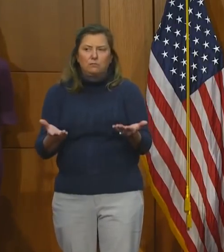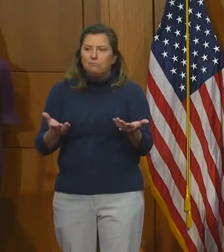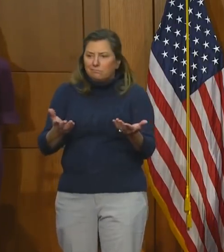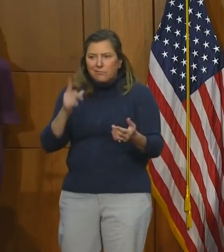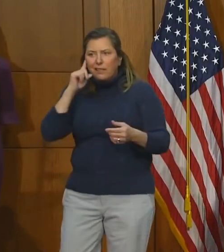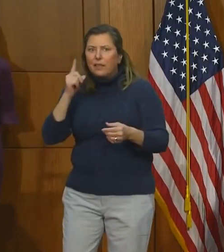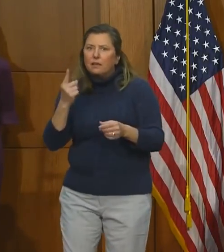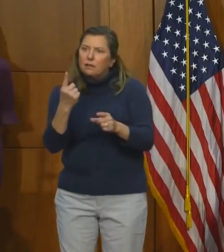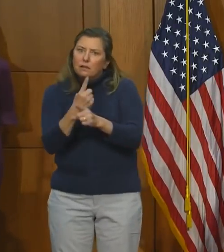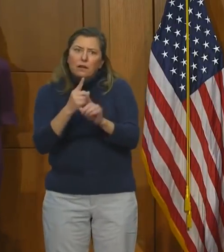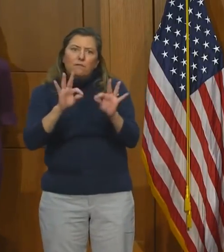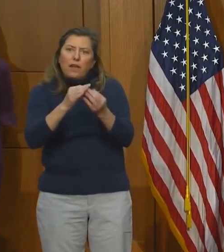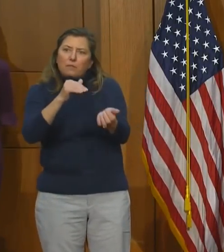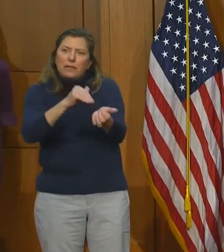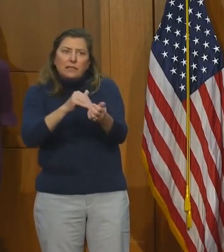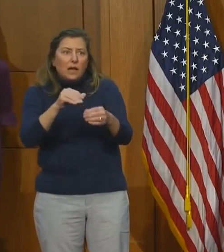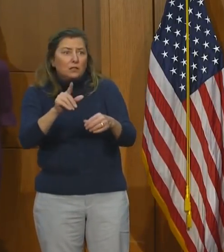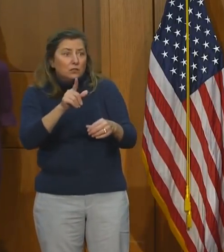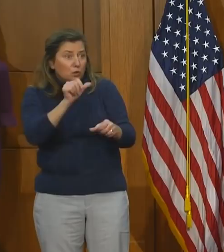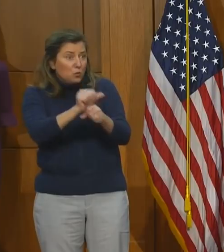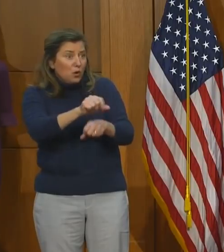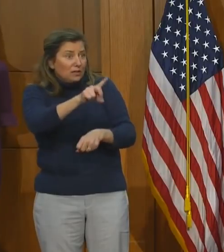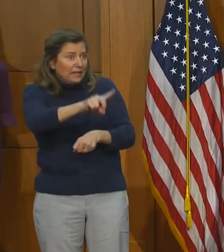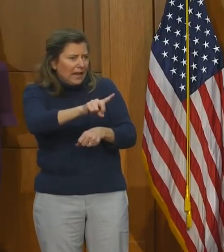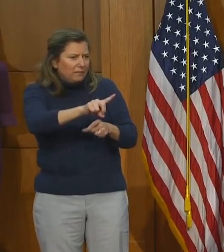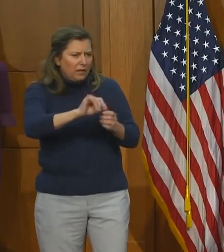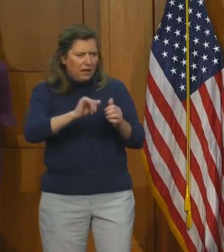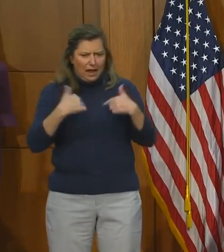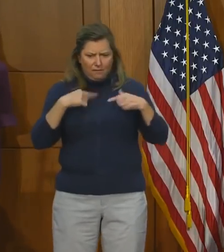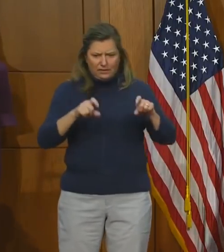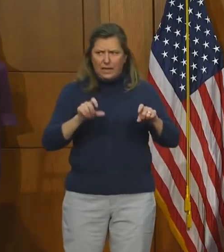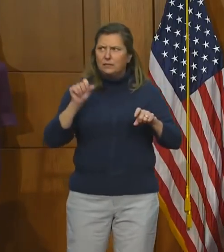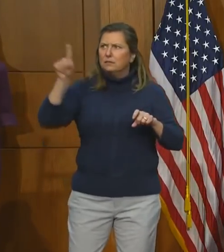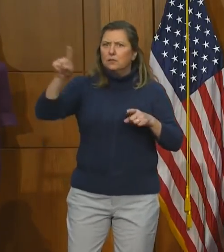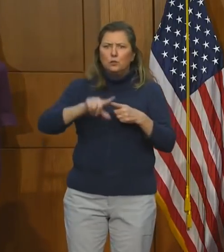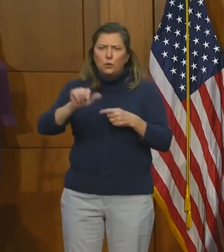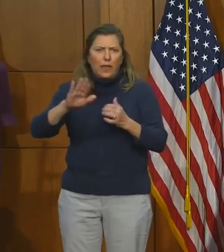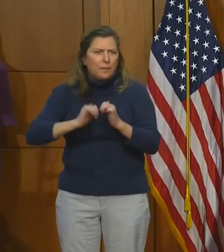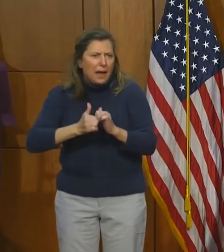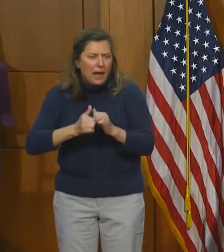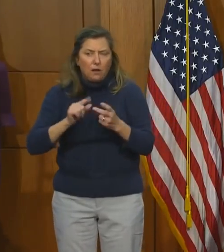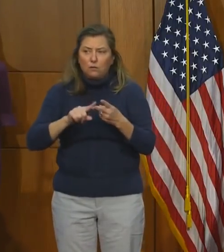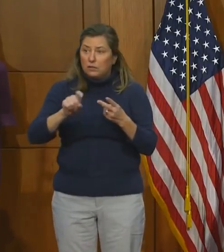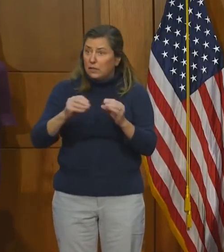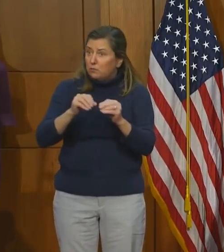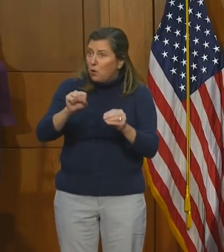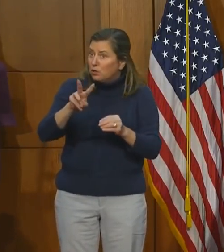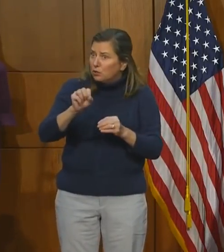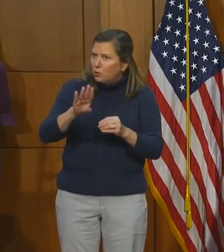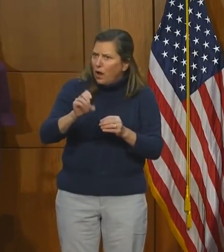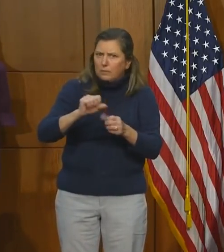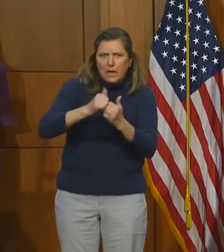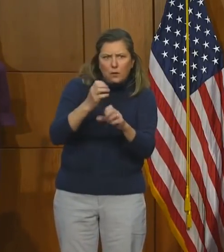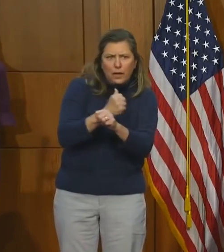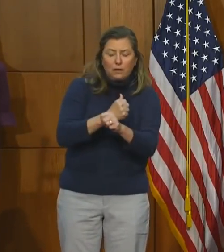COMMUNITY FOR THEIR EXPERTISE DURING THIS CRISIS. AND THE SAME APPLIES HERE HOW CAN A FAMILY DOCTOR IN DANVILLE. SEND